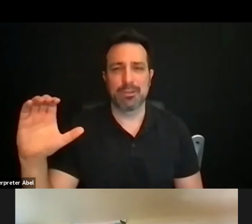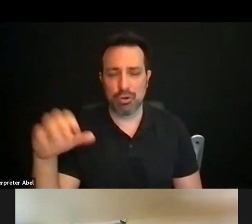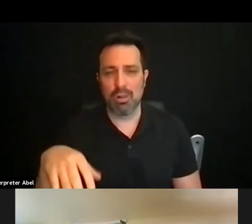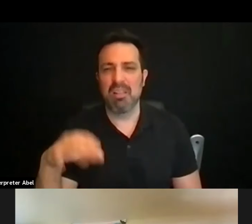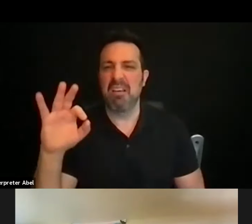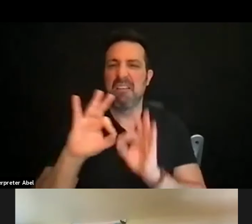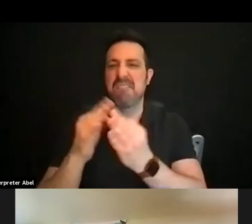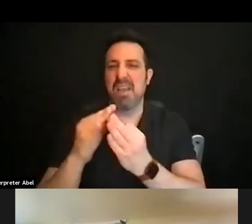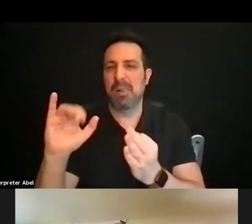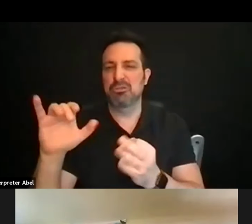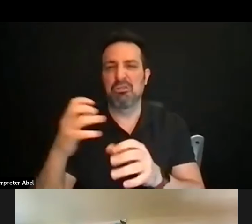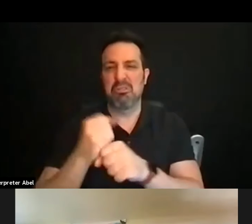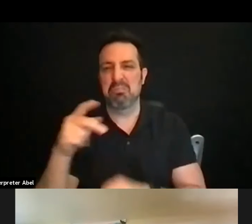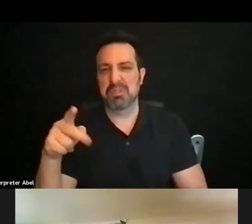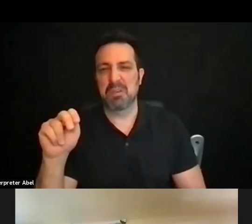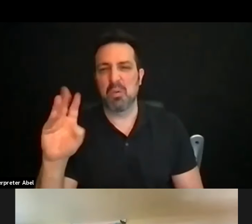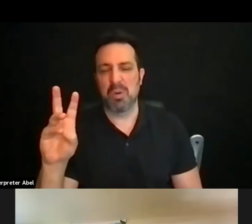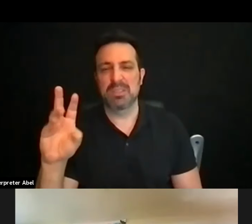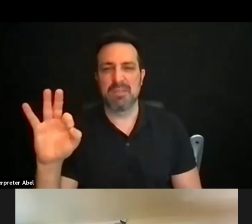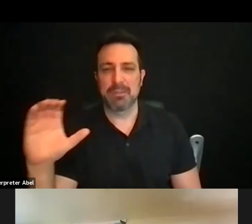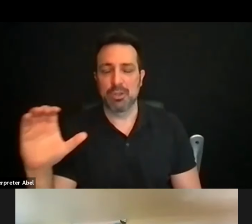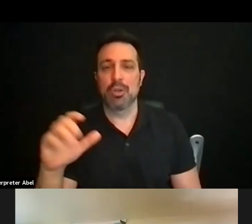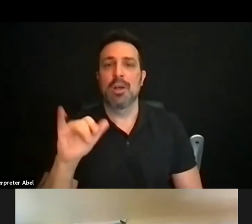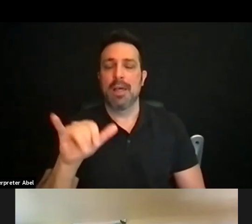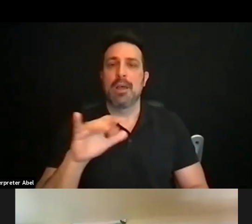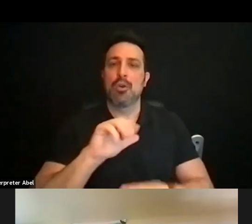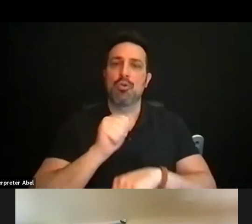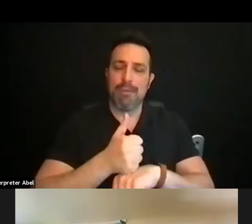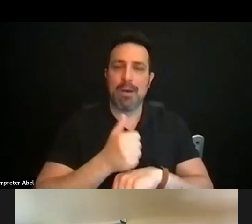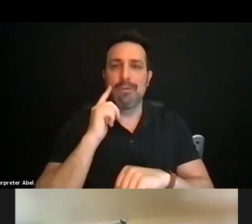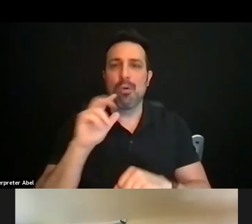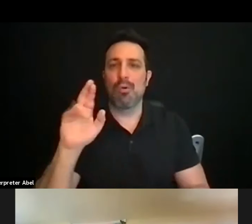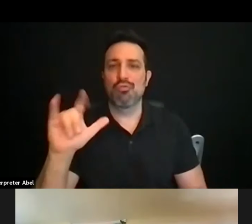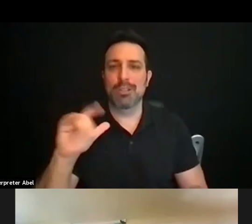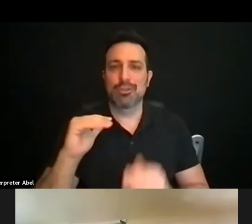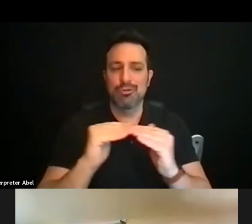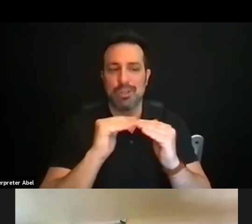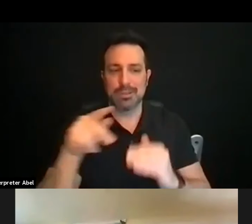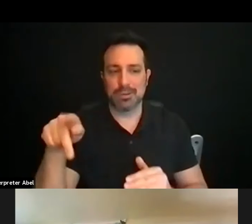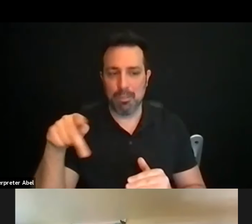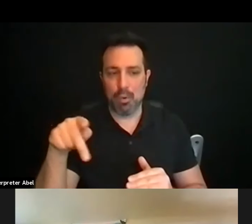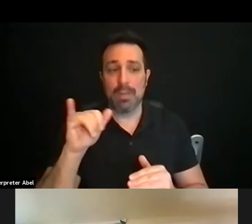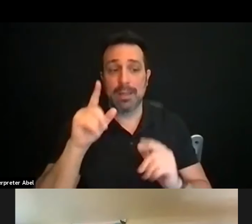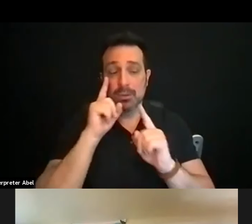great ones. Oregon D.A. for the people is an